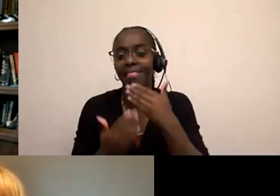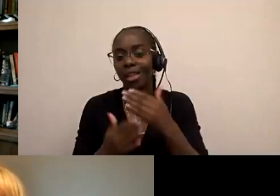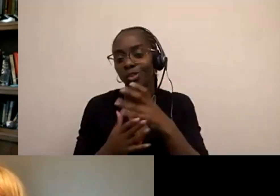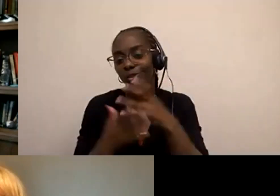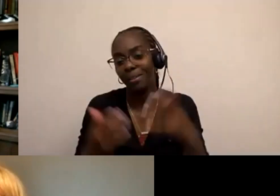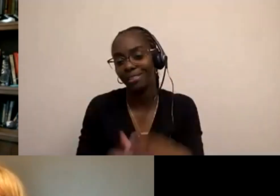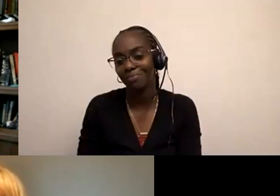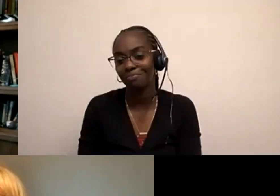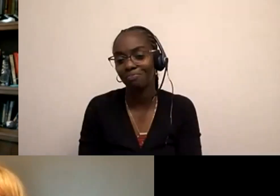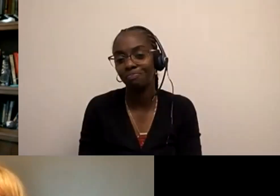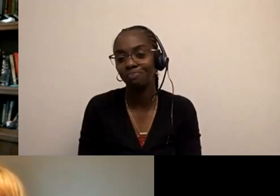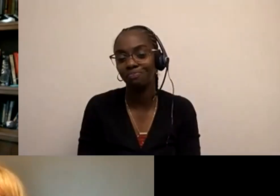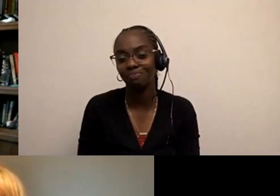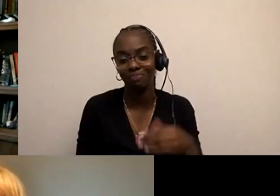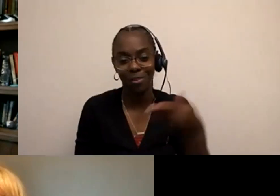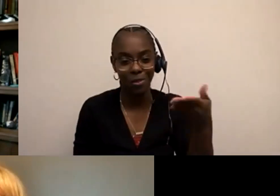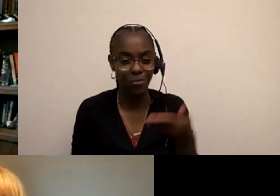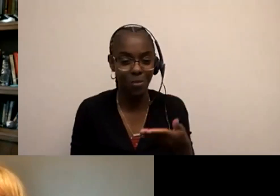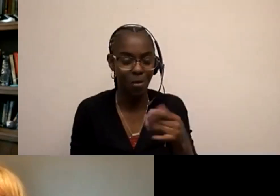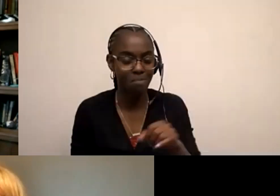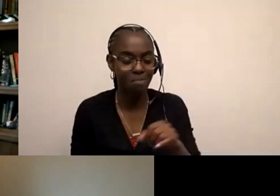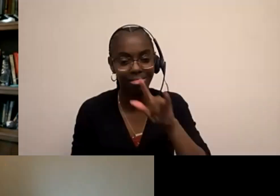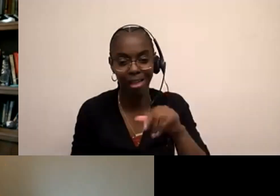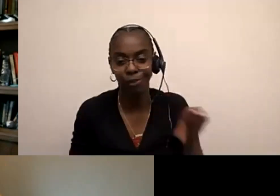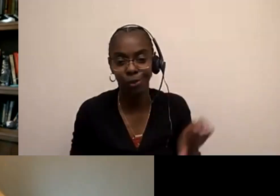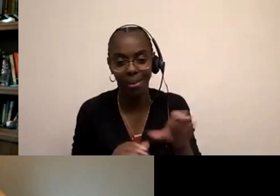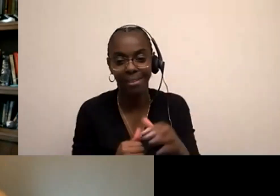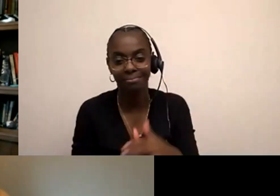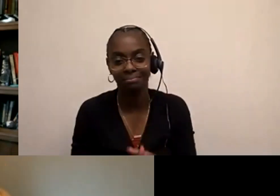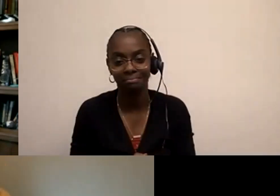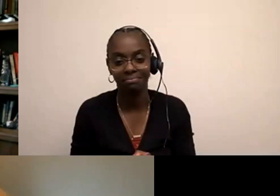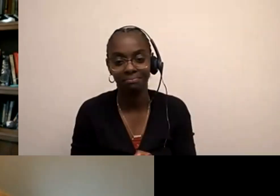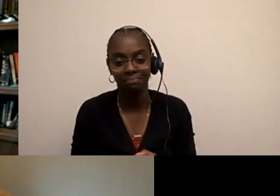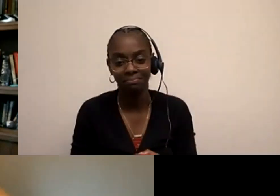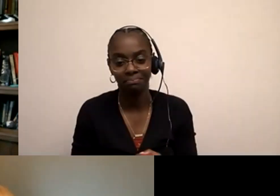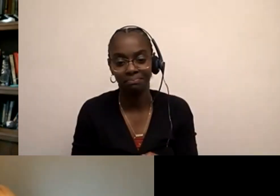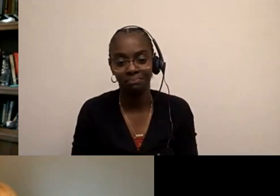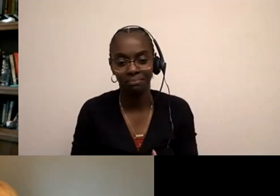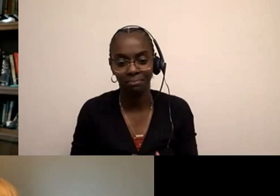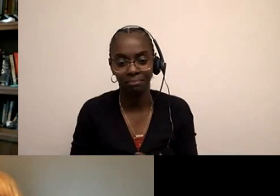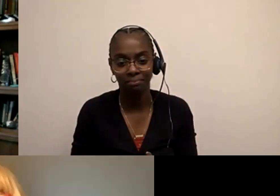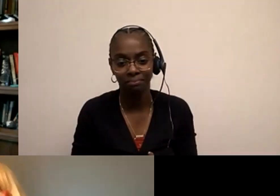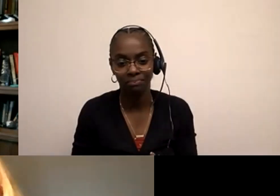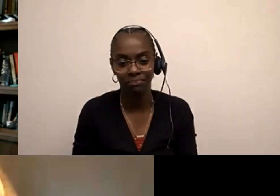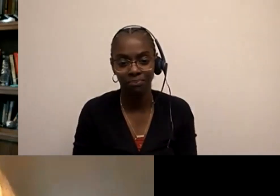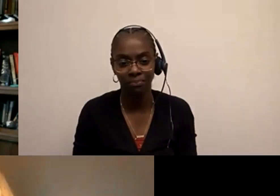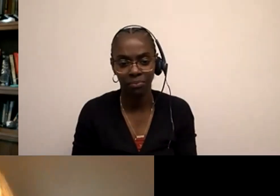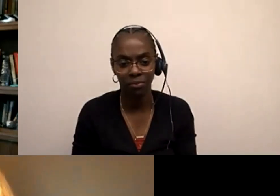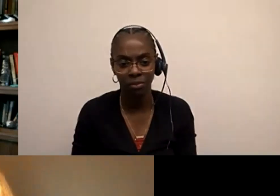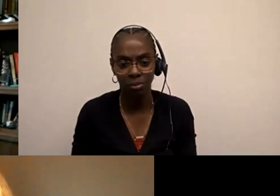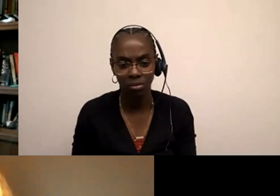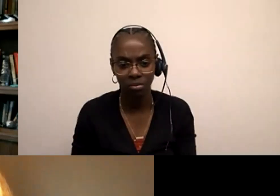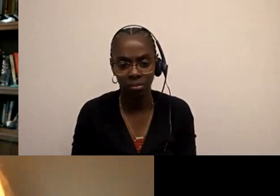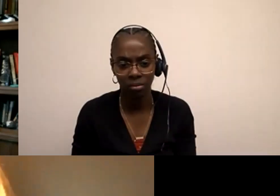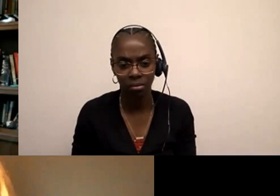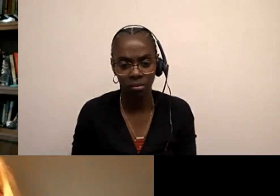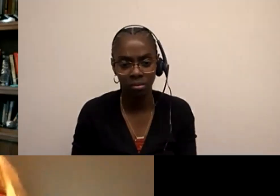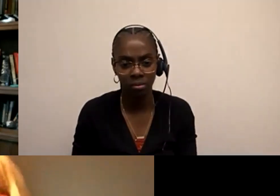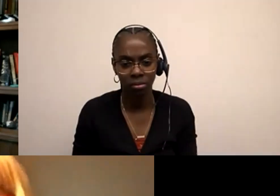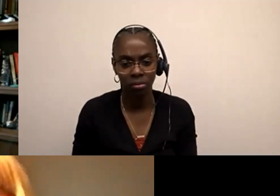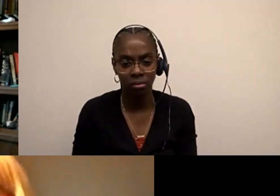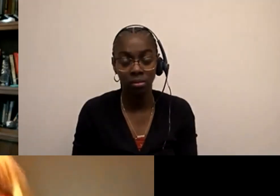YOU'RE WELCOME. I LOVE DOING IT. I DO HAVE THE POST.